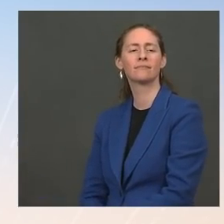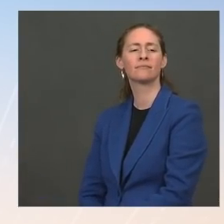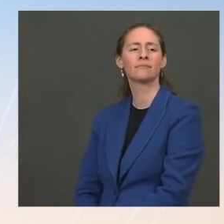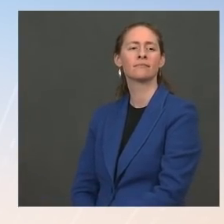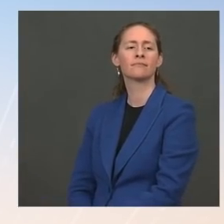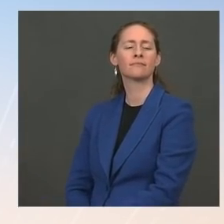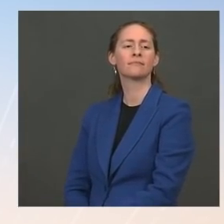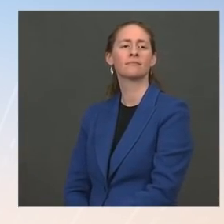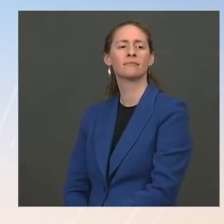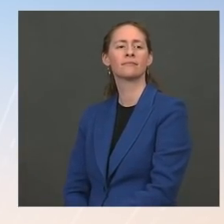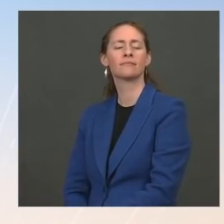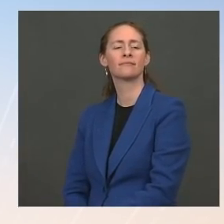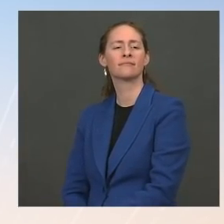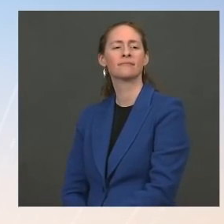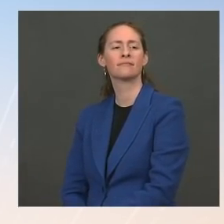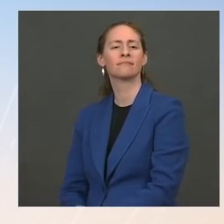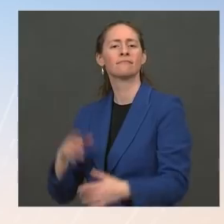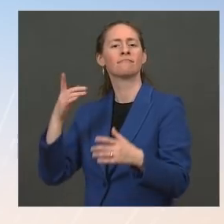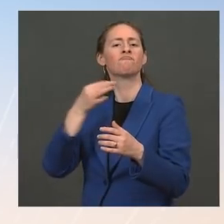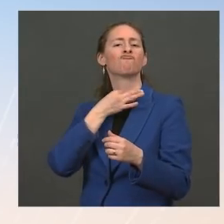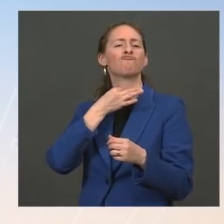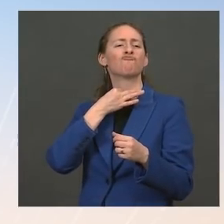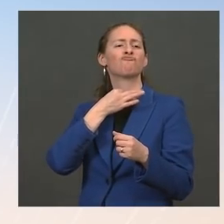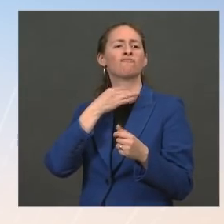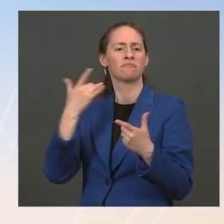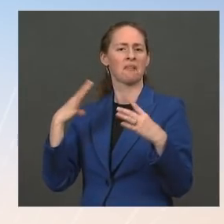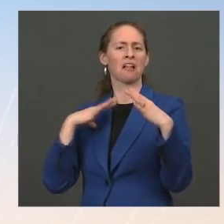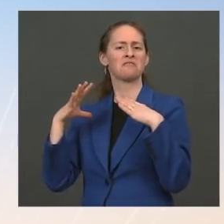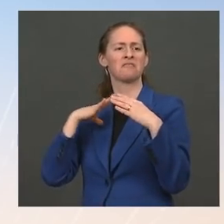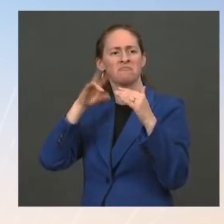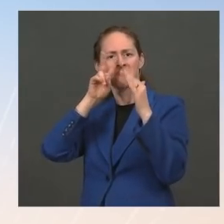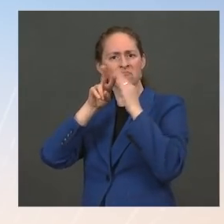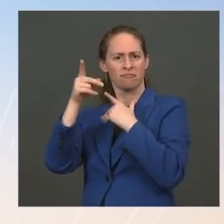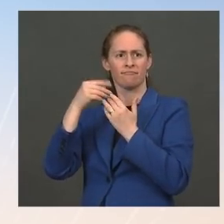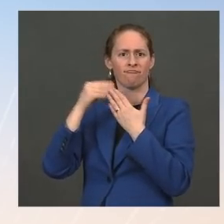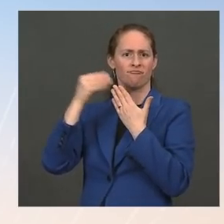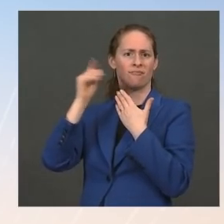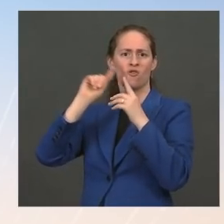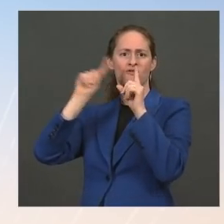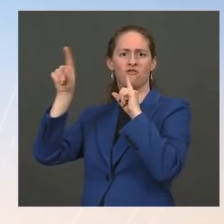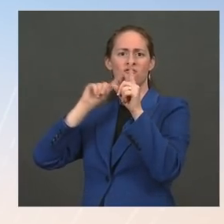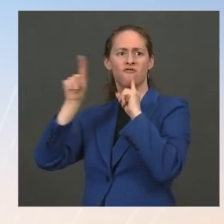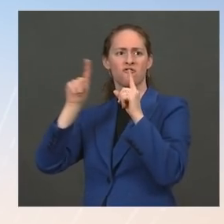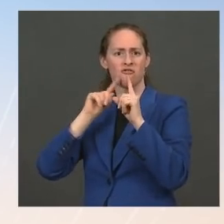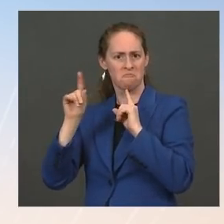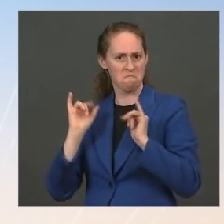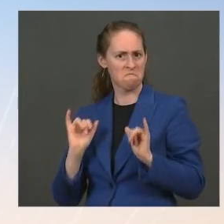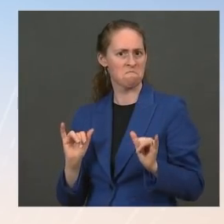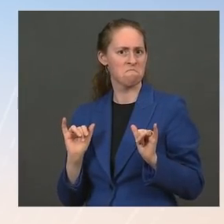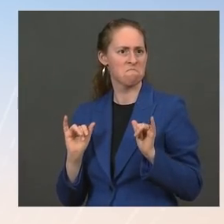is higher than it was last year by a lot, does the President expect that the supply chains will be able to handle that?